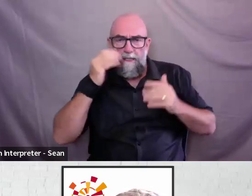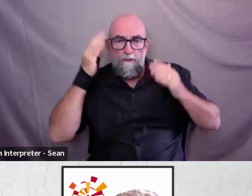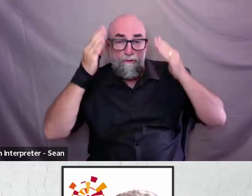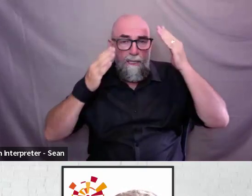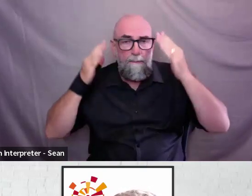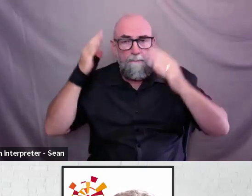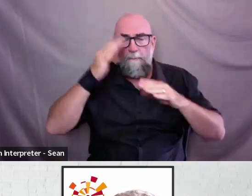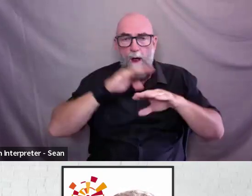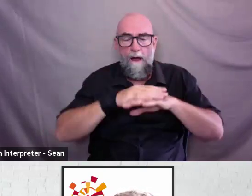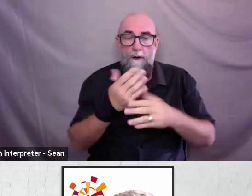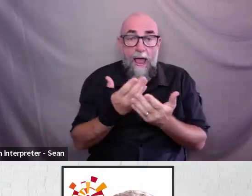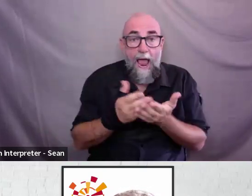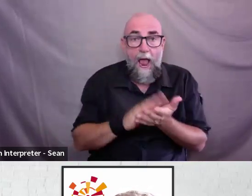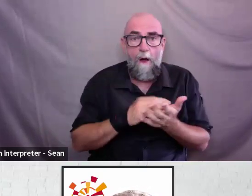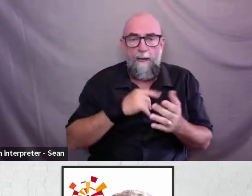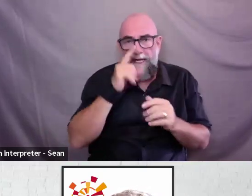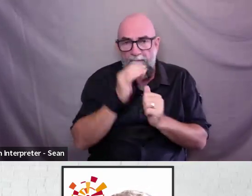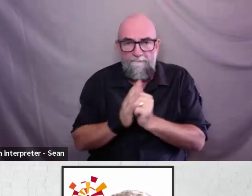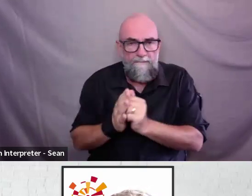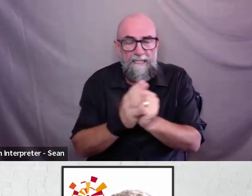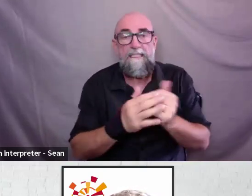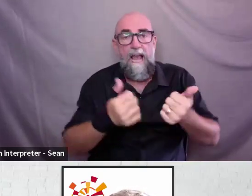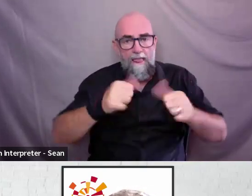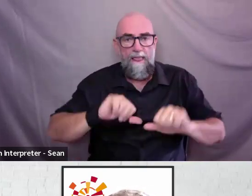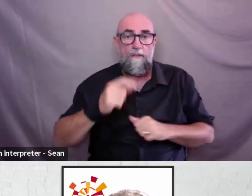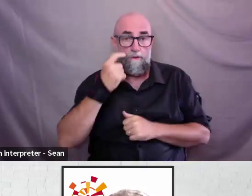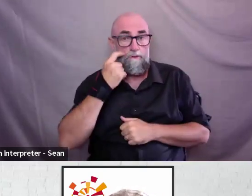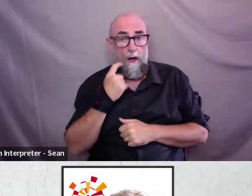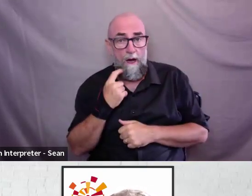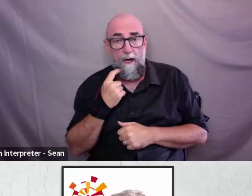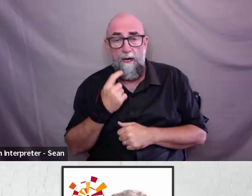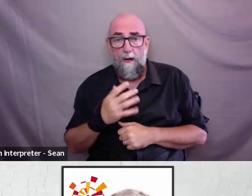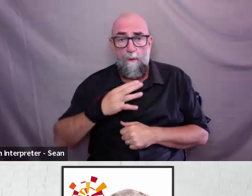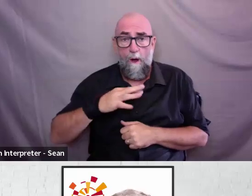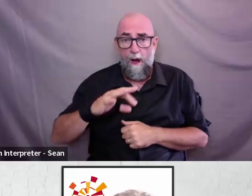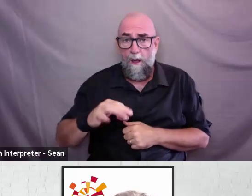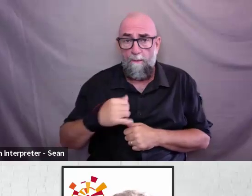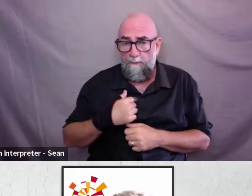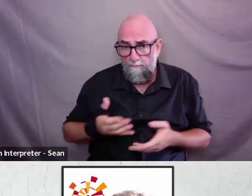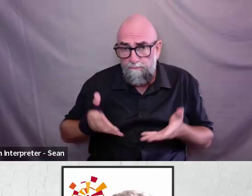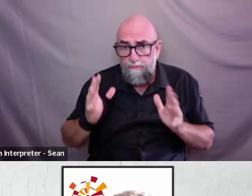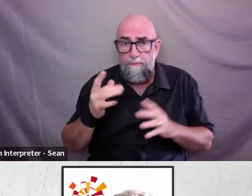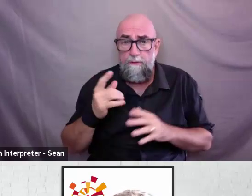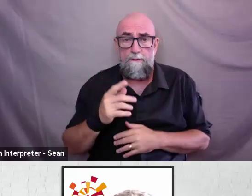what we need now, because we are at this point in the crisis where we are in this